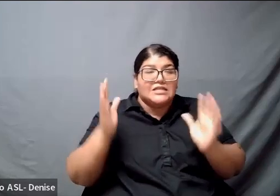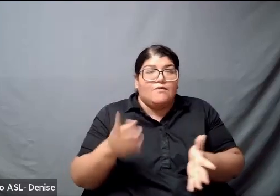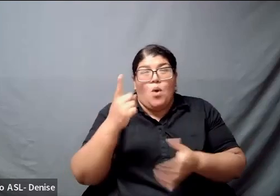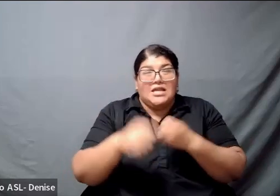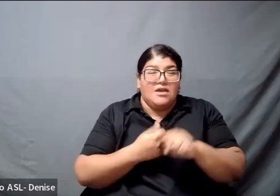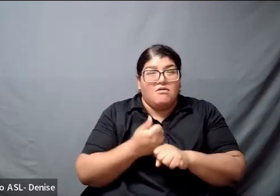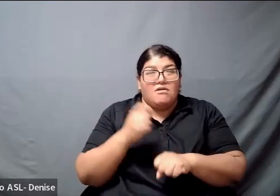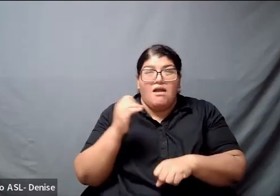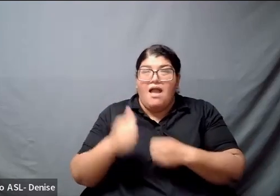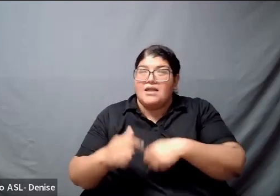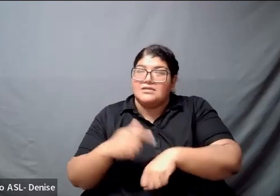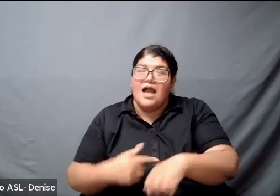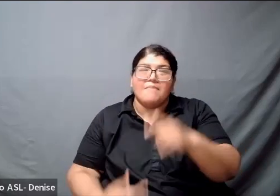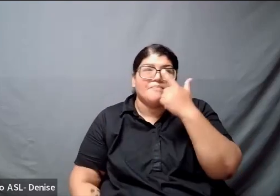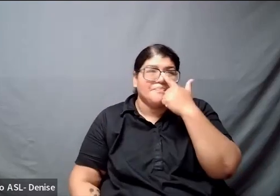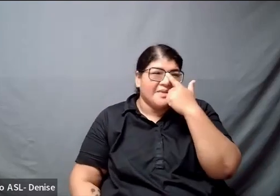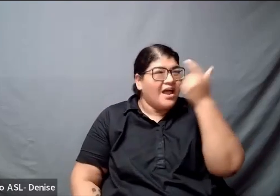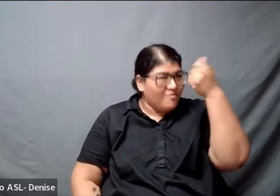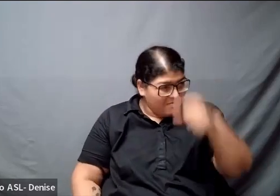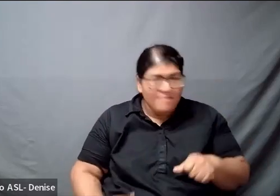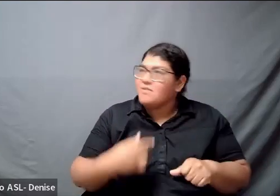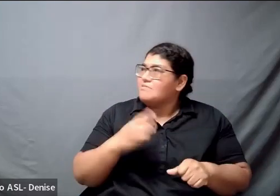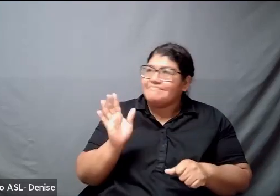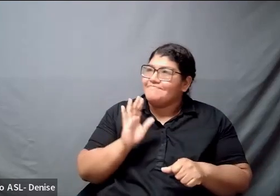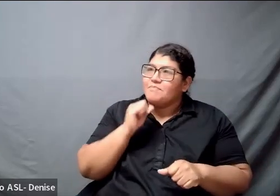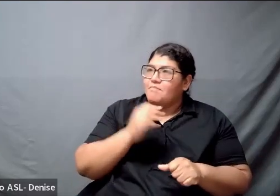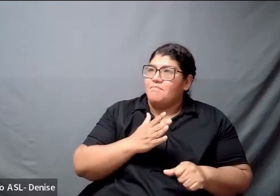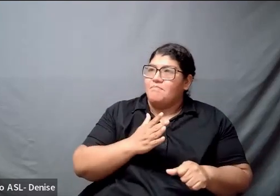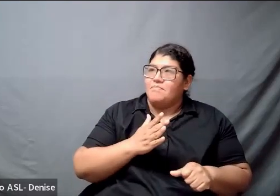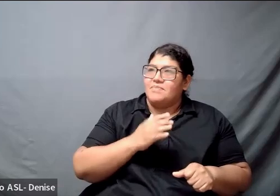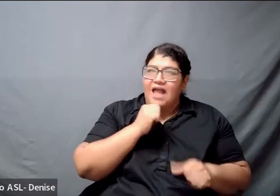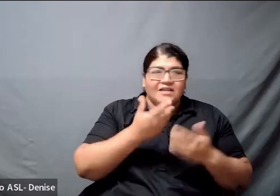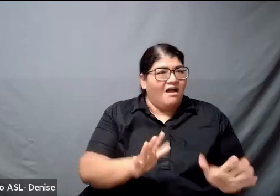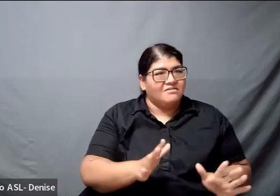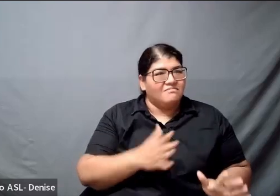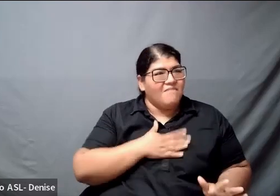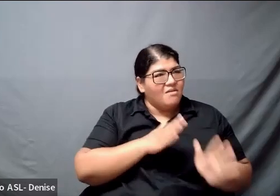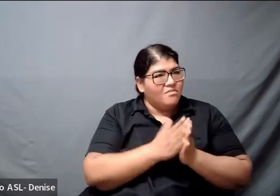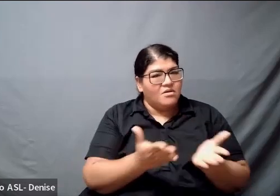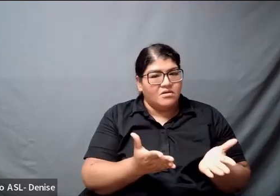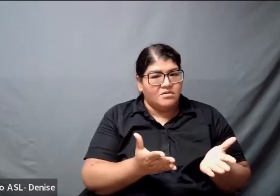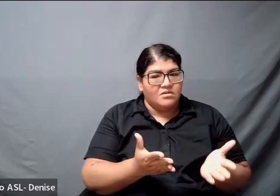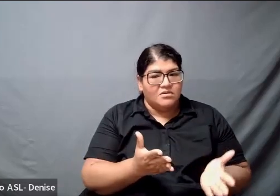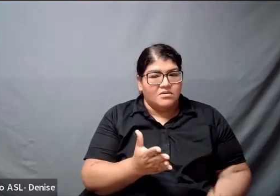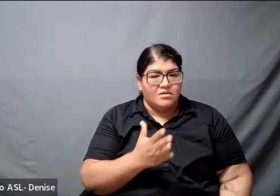And I would remember that it's still not done. And the thing about a book is it will not be done until you finish it.